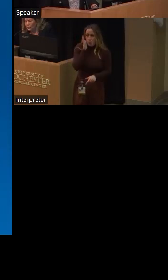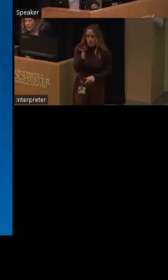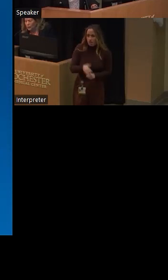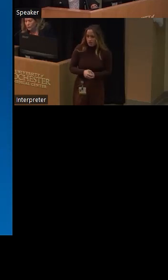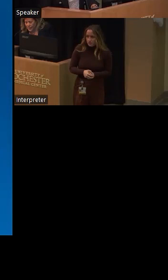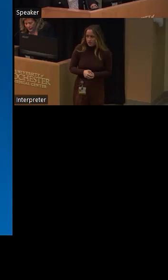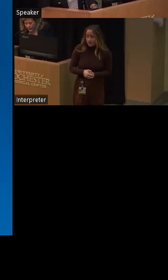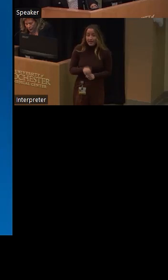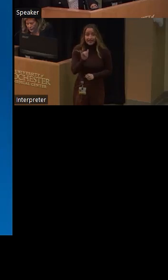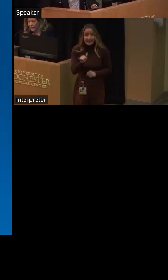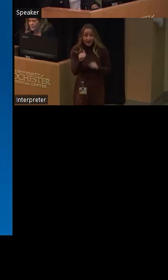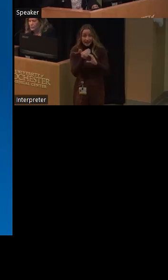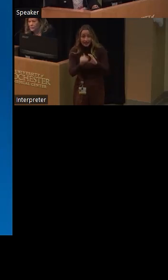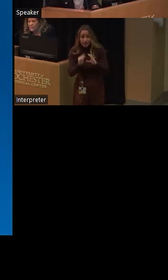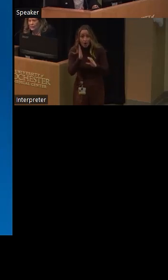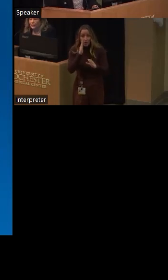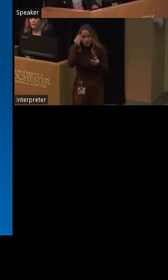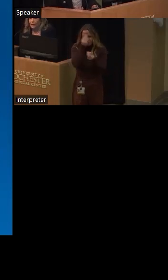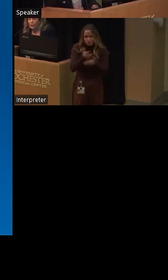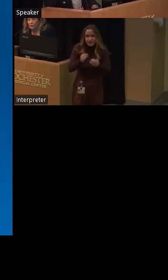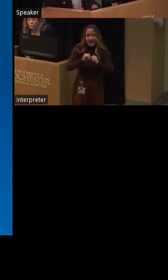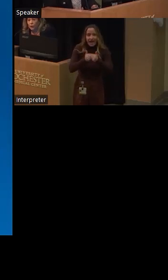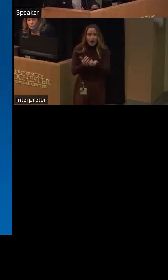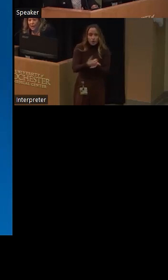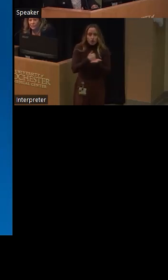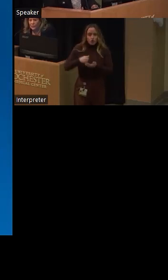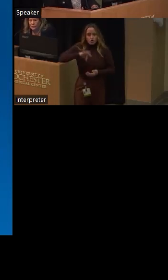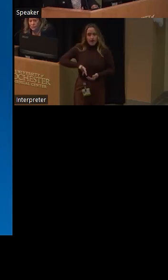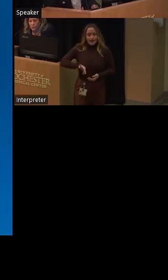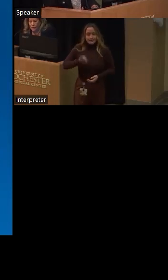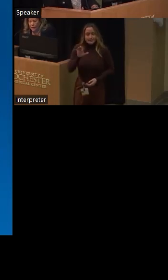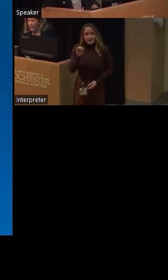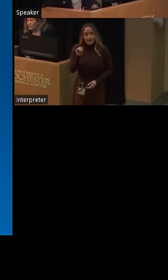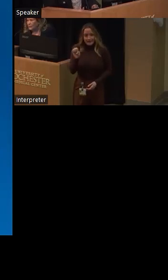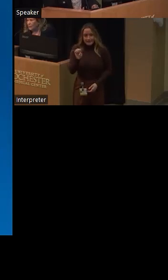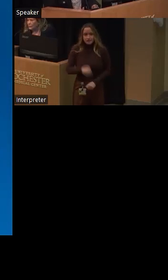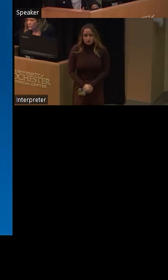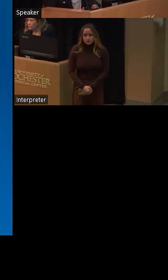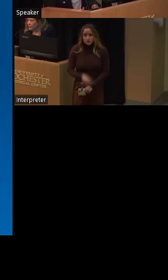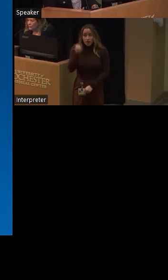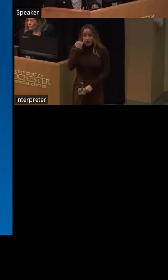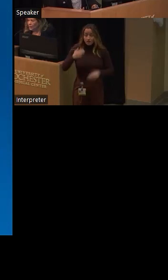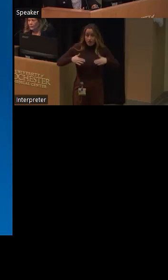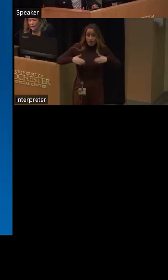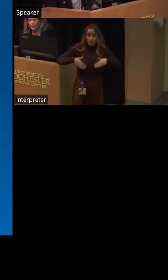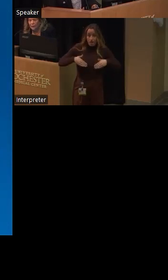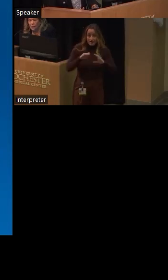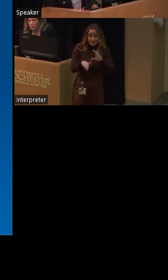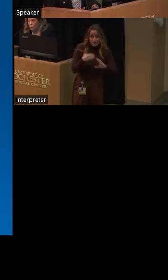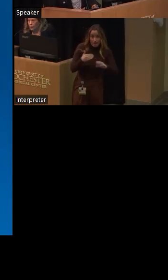that will tell you exactly how to get CME credit. If you have not done so, at the end of this meeting, there'll be a link